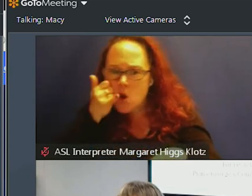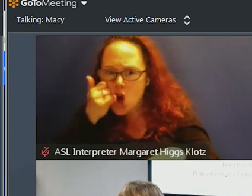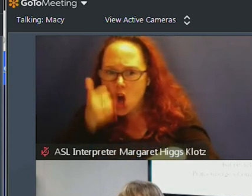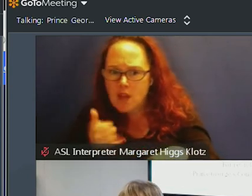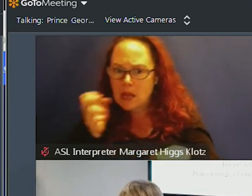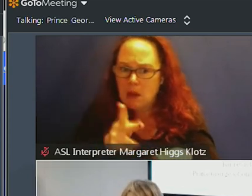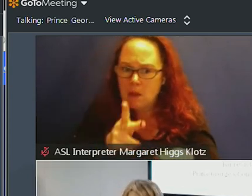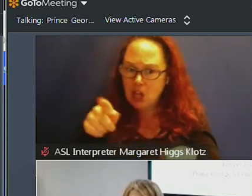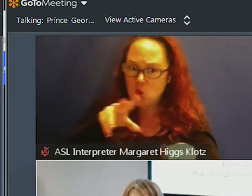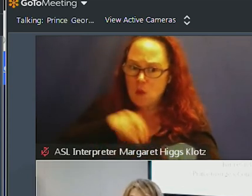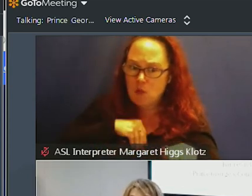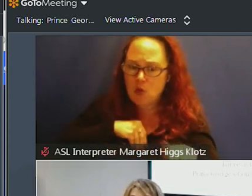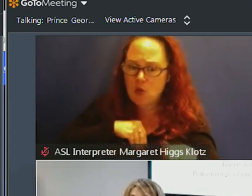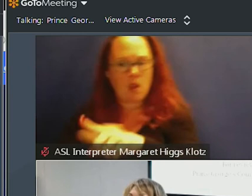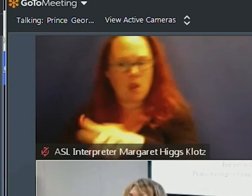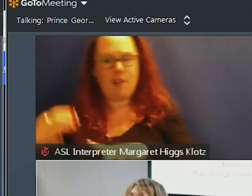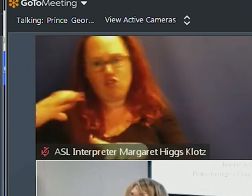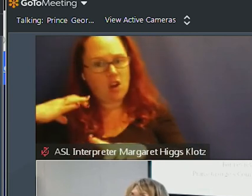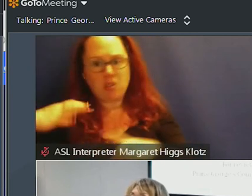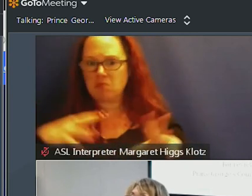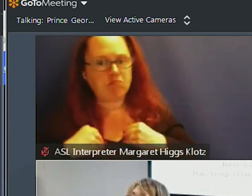Yeah. I have no problem with that, but